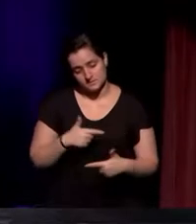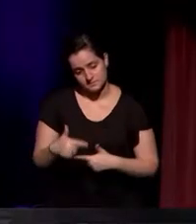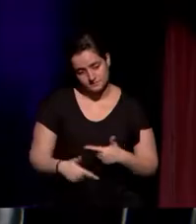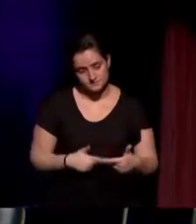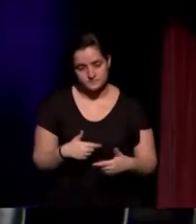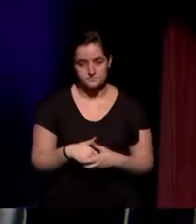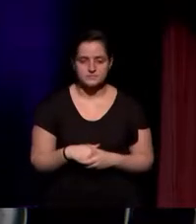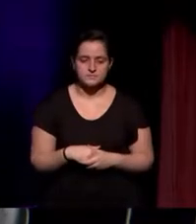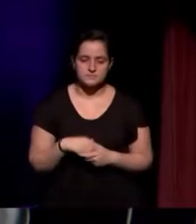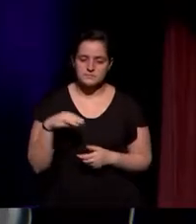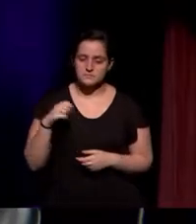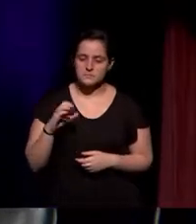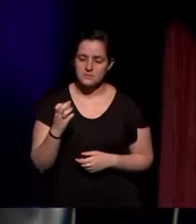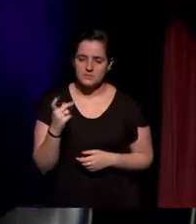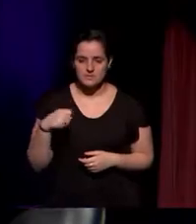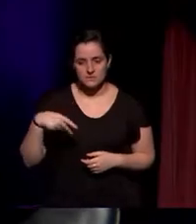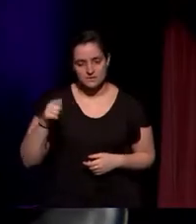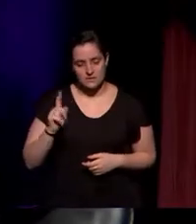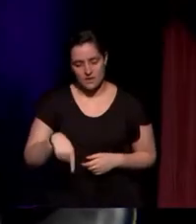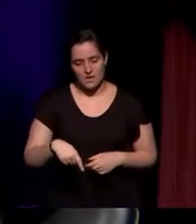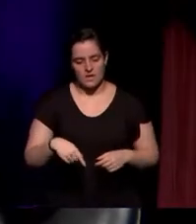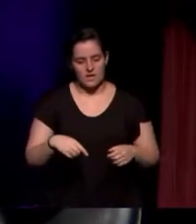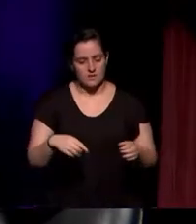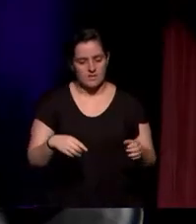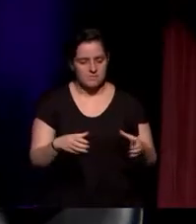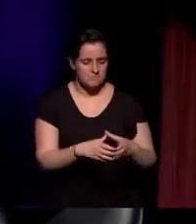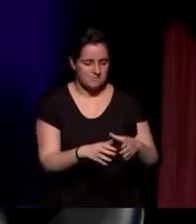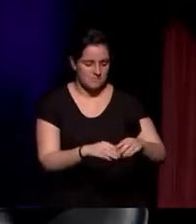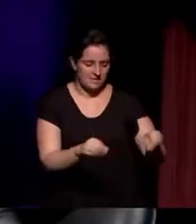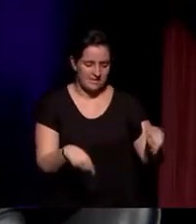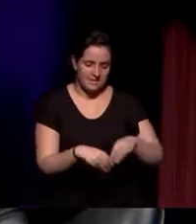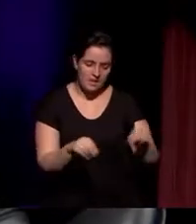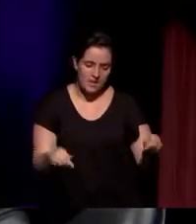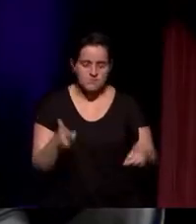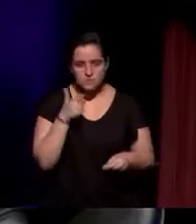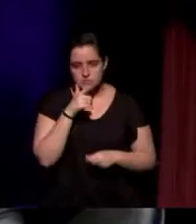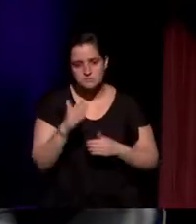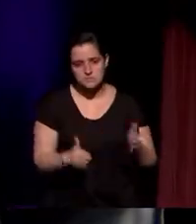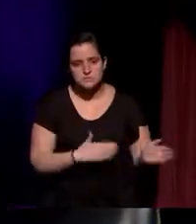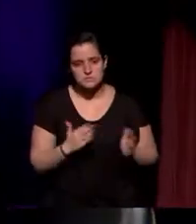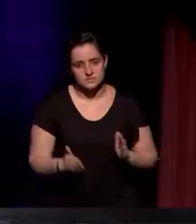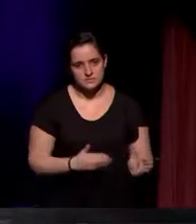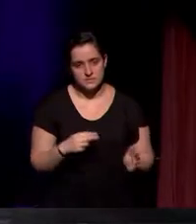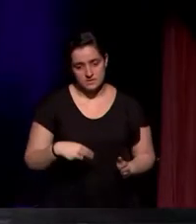Machambas are pieces of land to produce in the north of country.